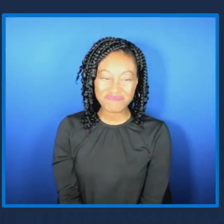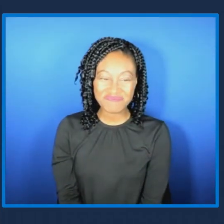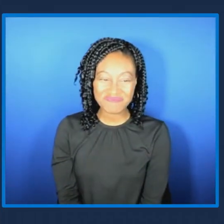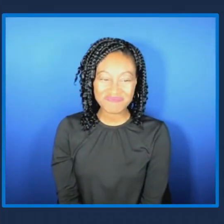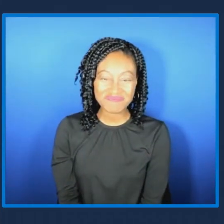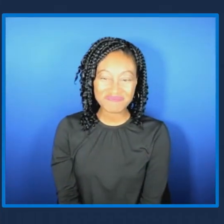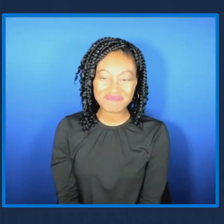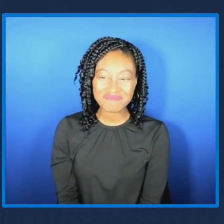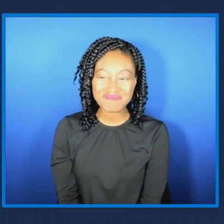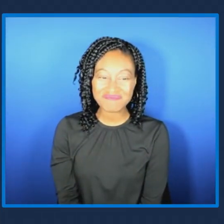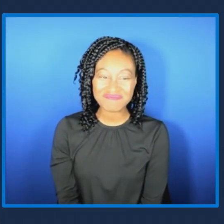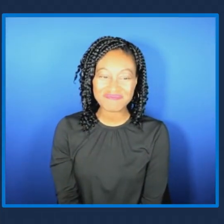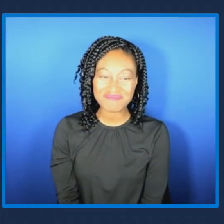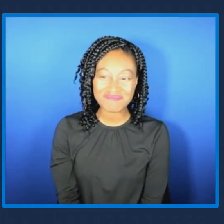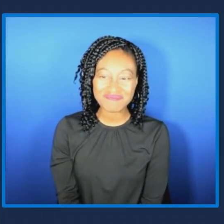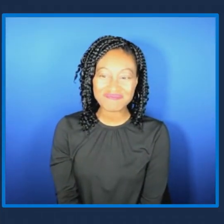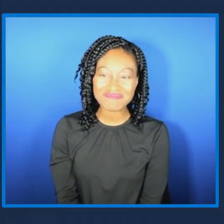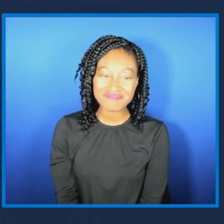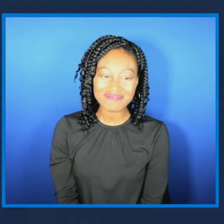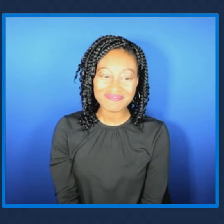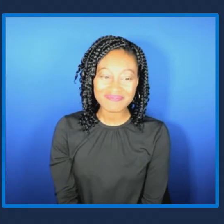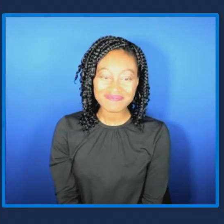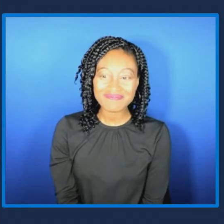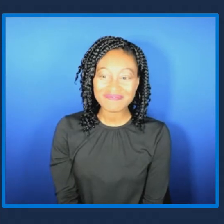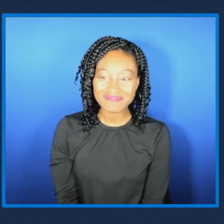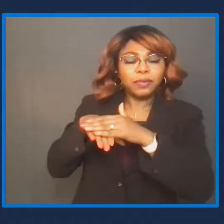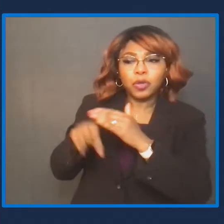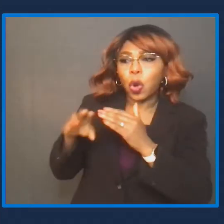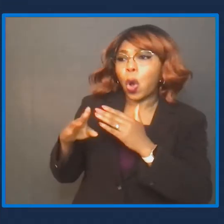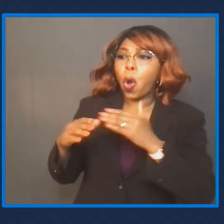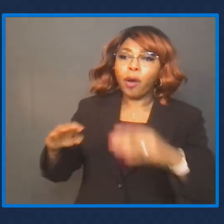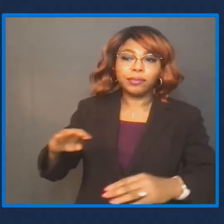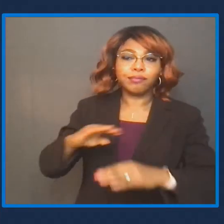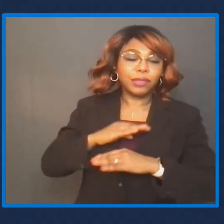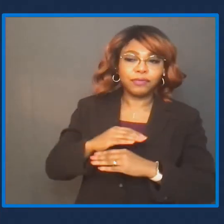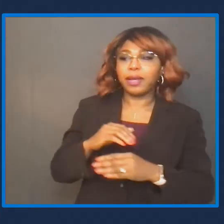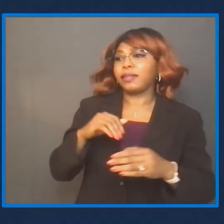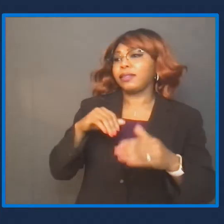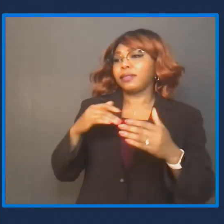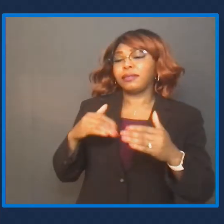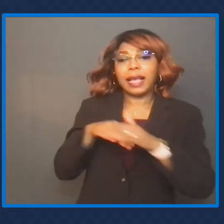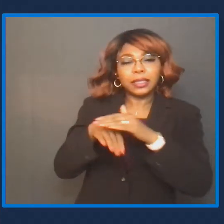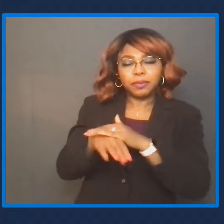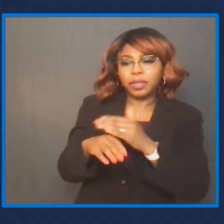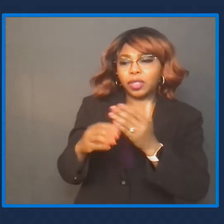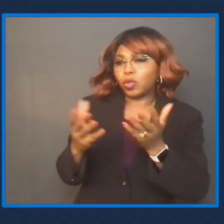for event accessibility or meeting accessibility and what do you wanna see more of in the future?